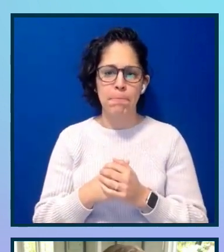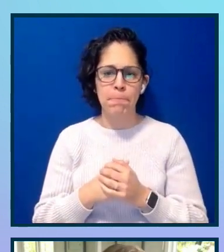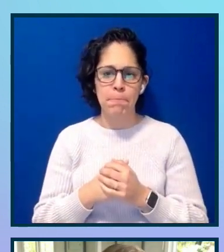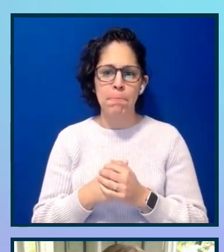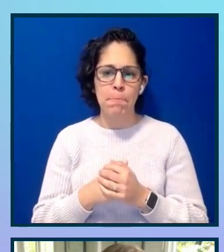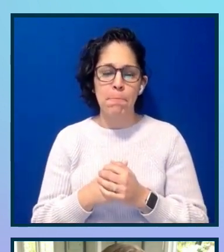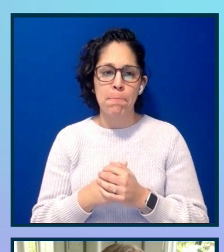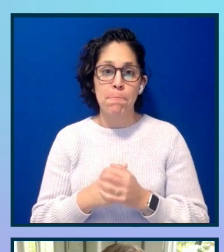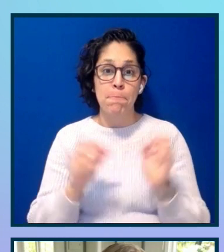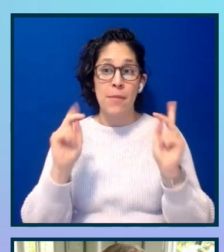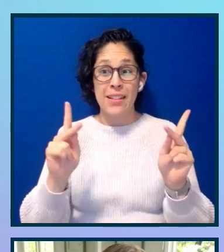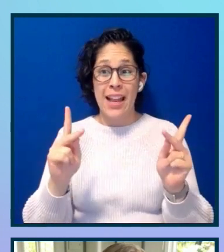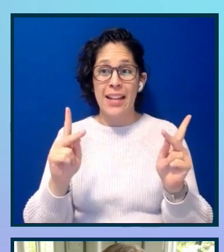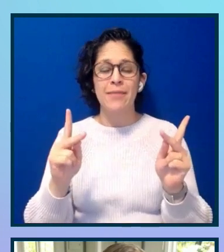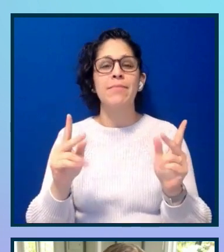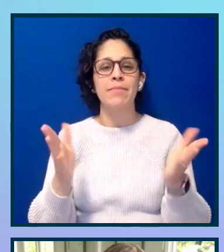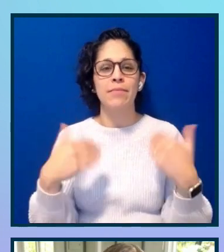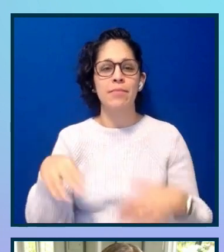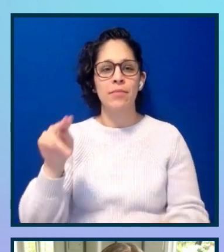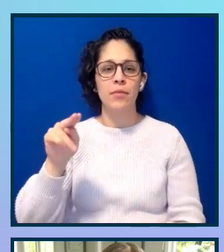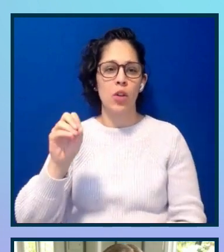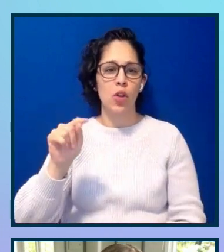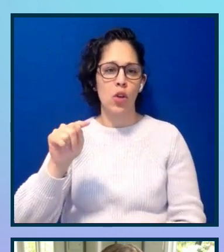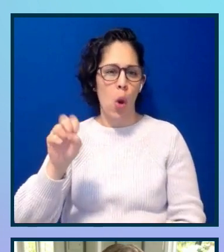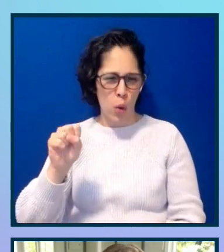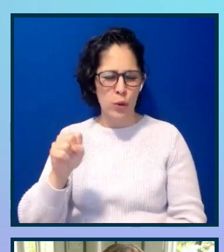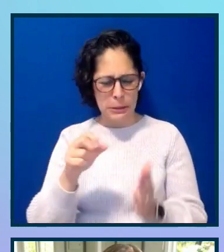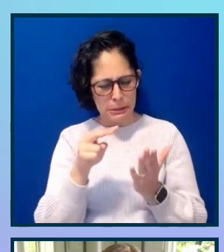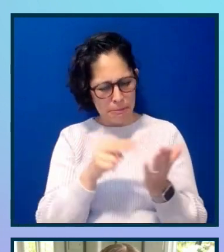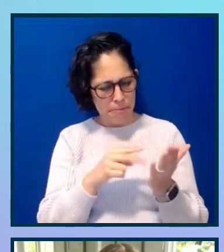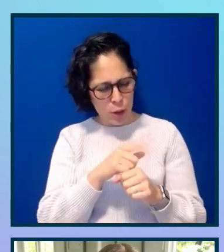Okay, let's go to the notes and make sure I've touched stuff on everything here.